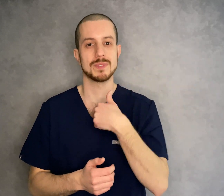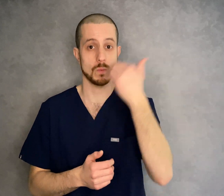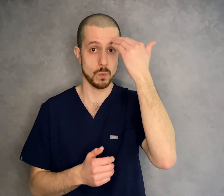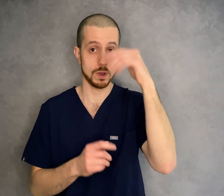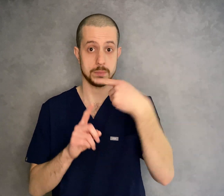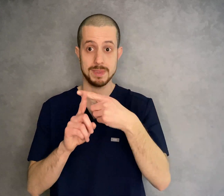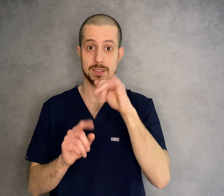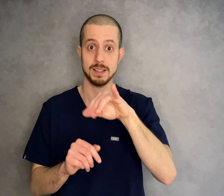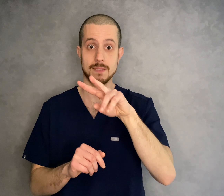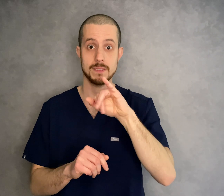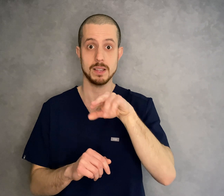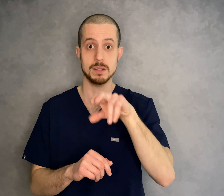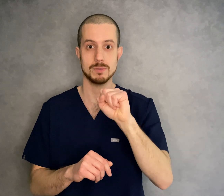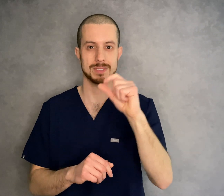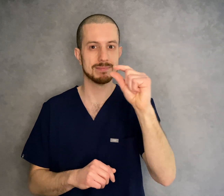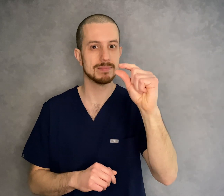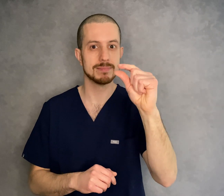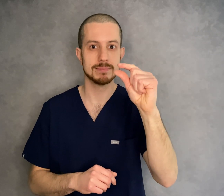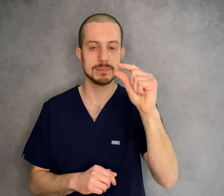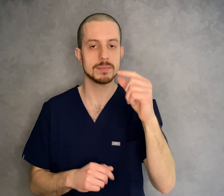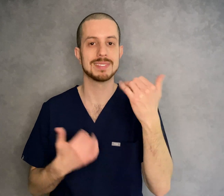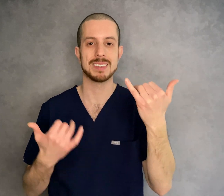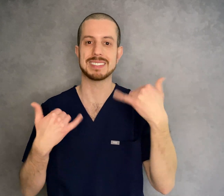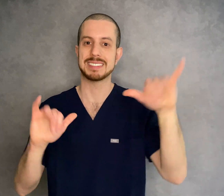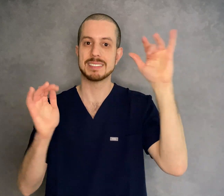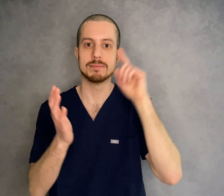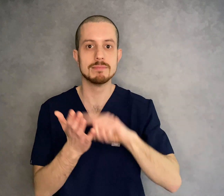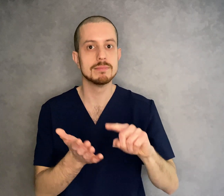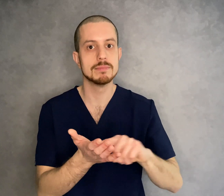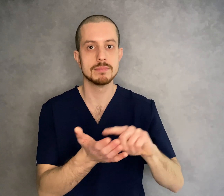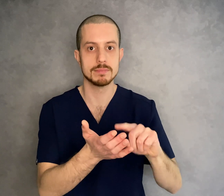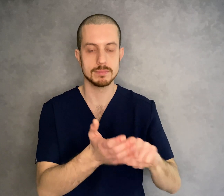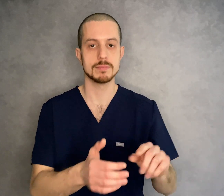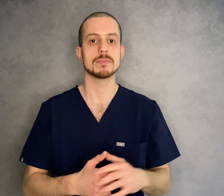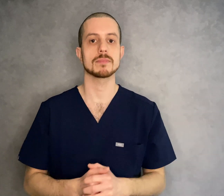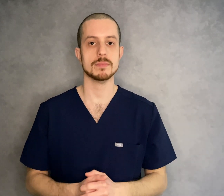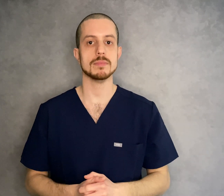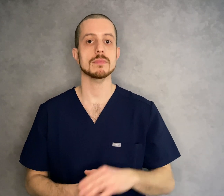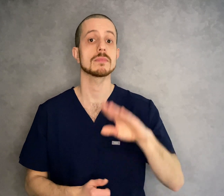and we know very little about it. We are still learning about it.